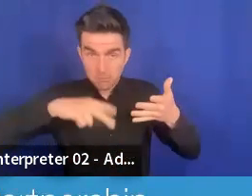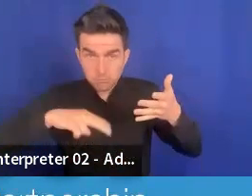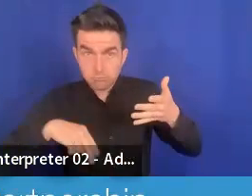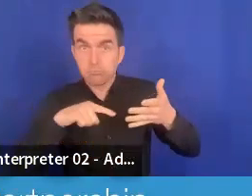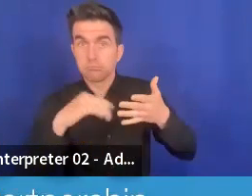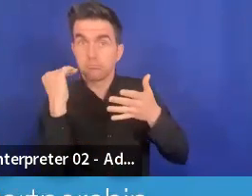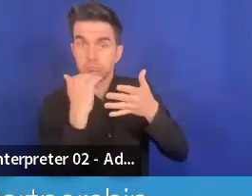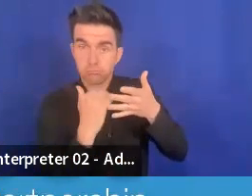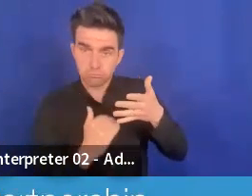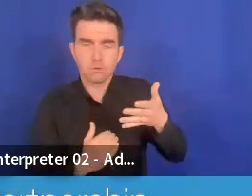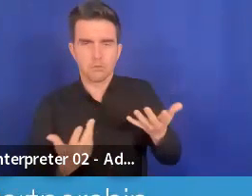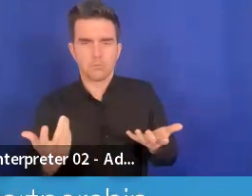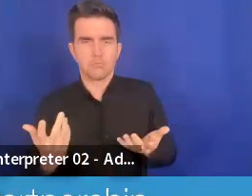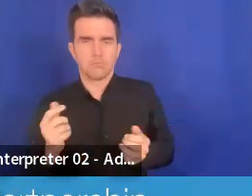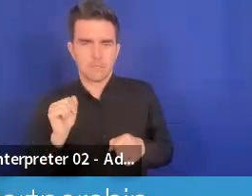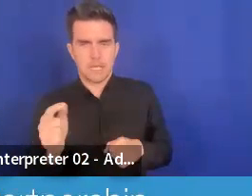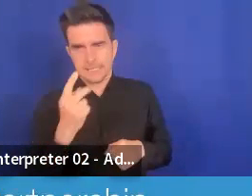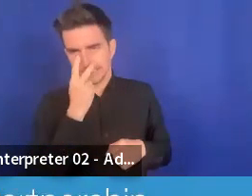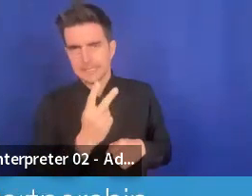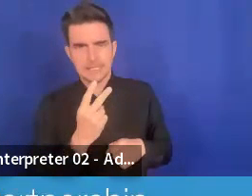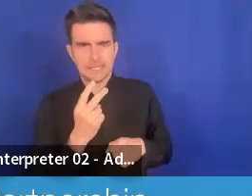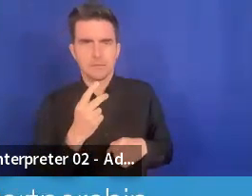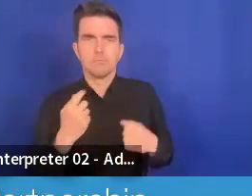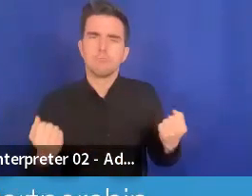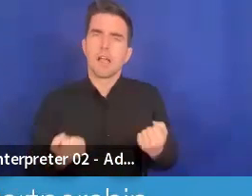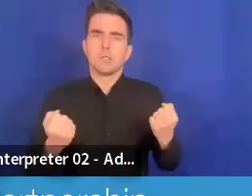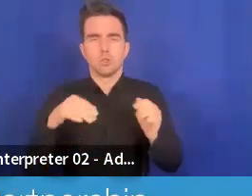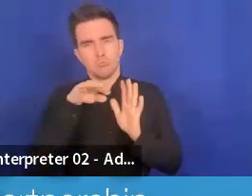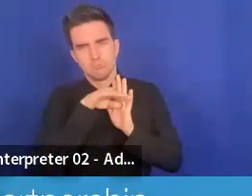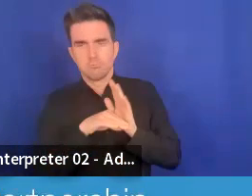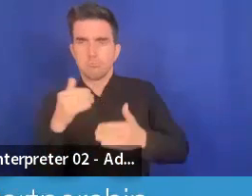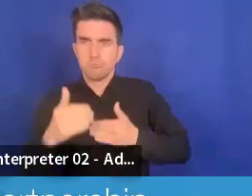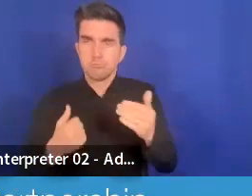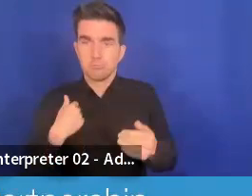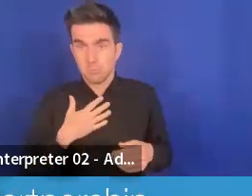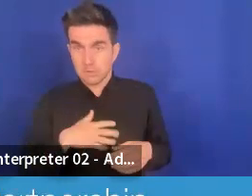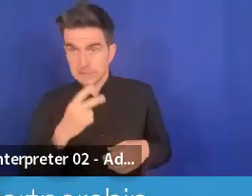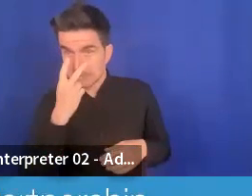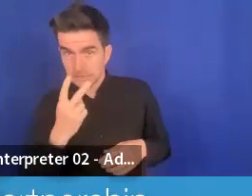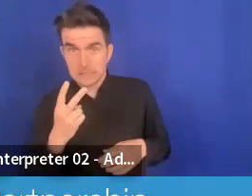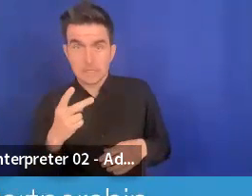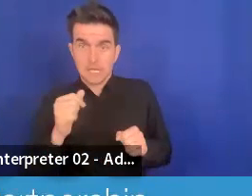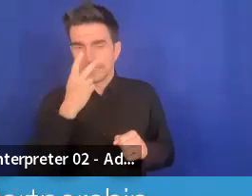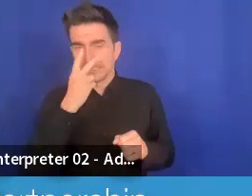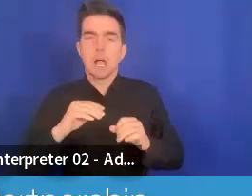You'll see more clearly how we have laid out accountability and Action Area 6.